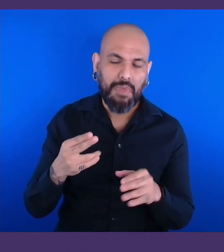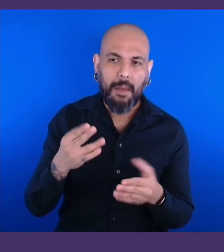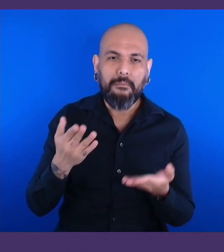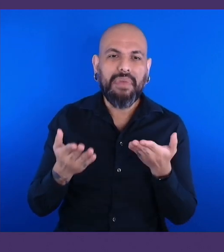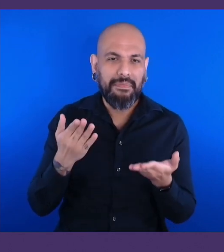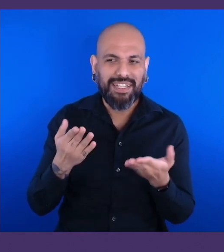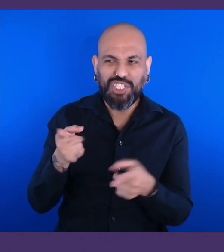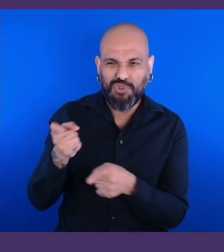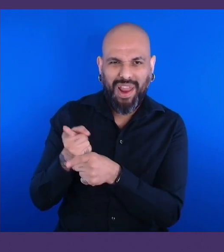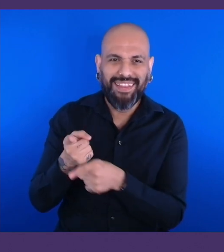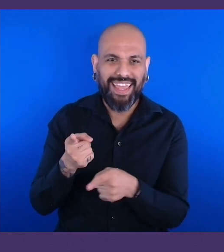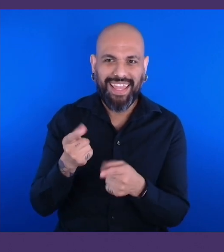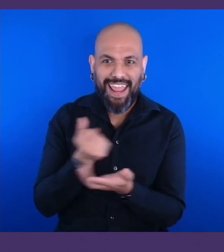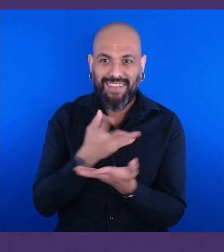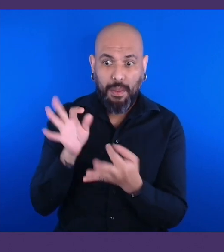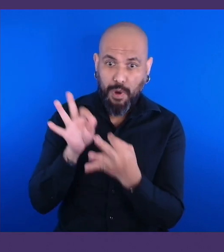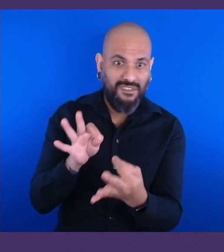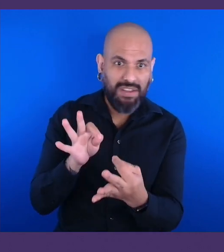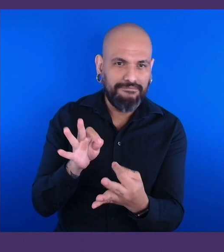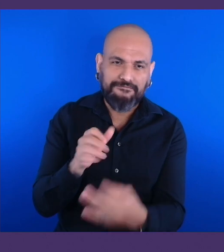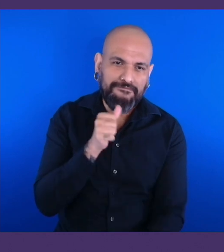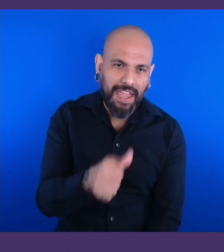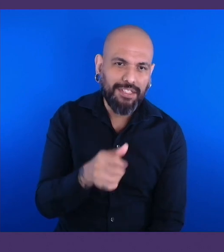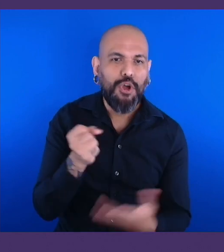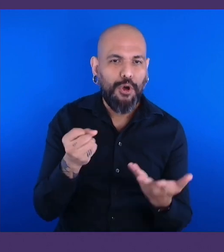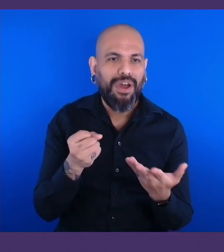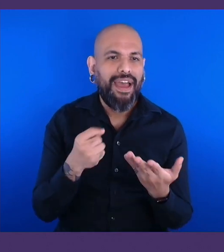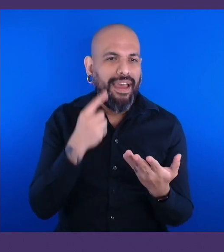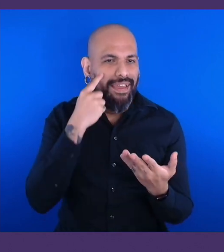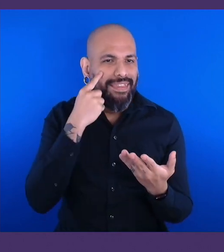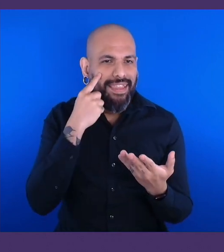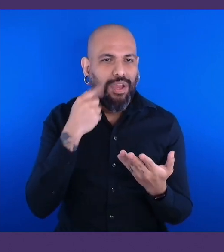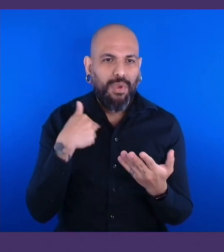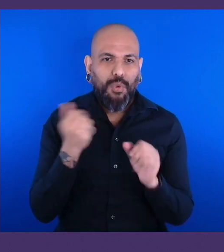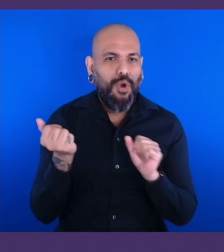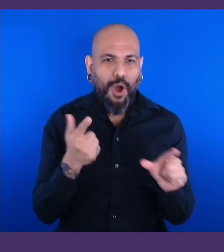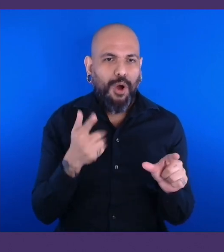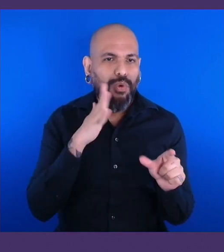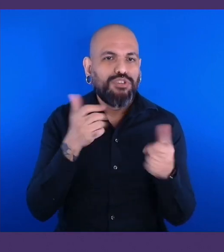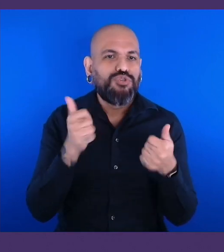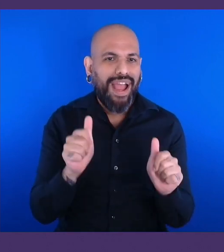So, then, I hope that we will all try to make even more buzz